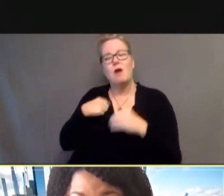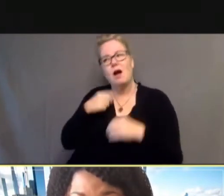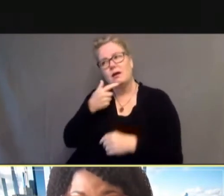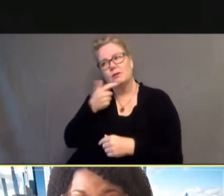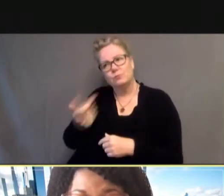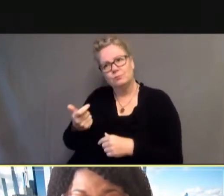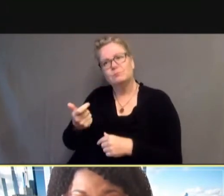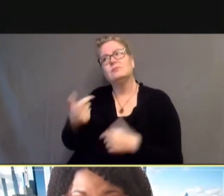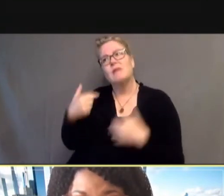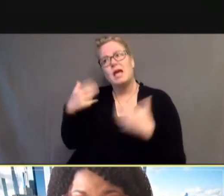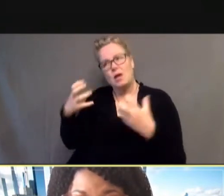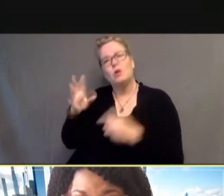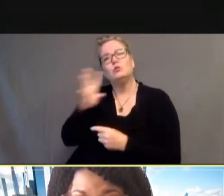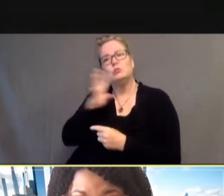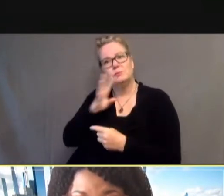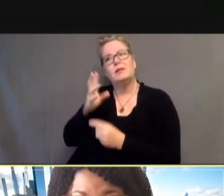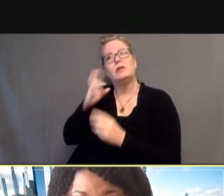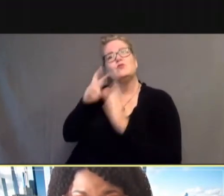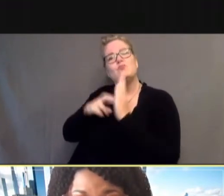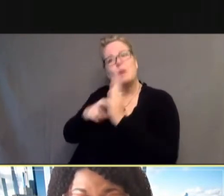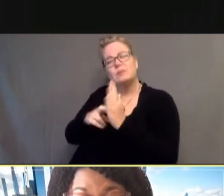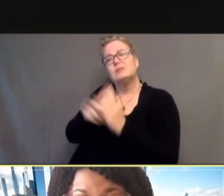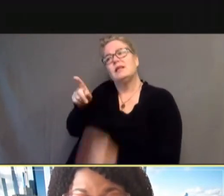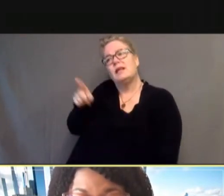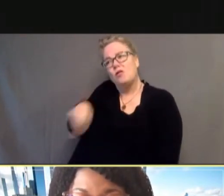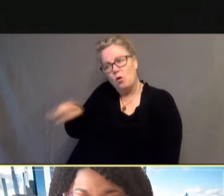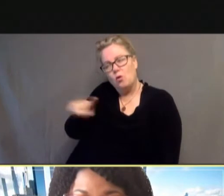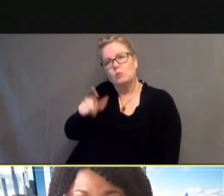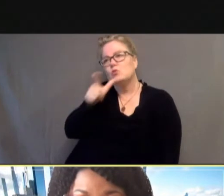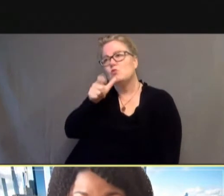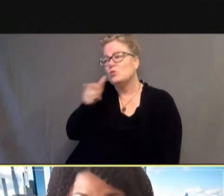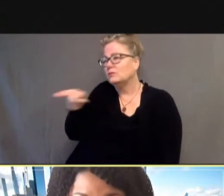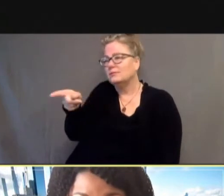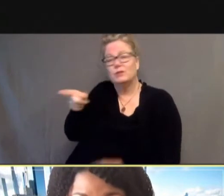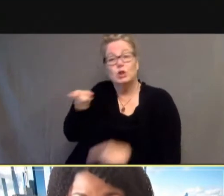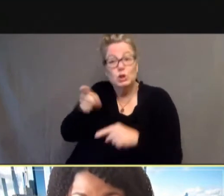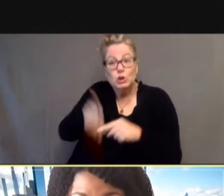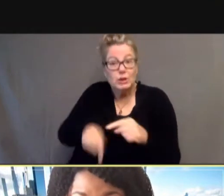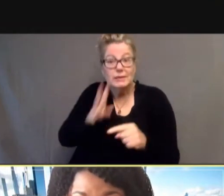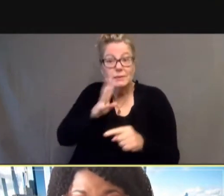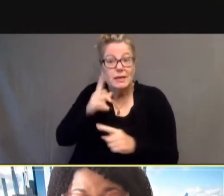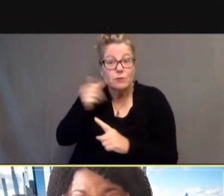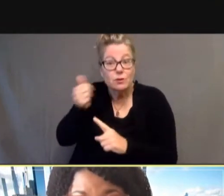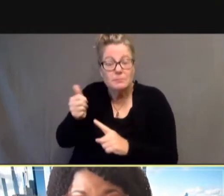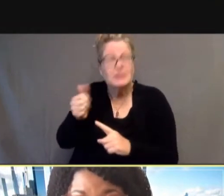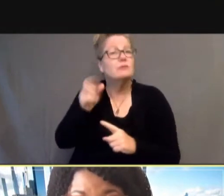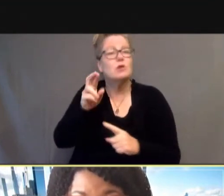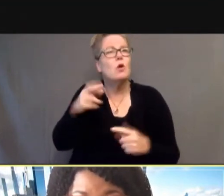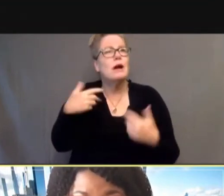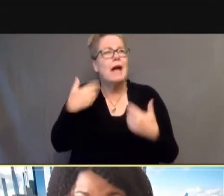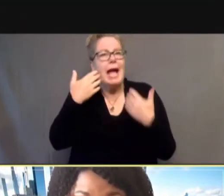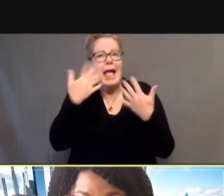on behalf of those who either couldn't or didn't know how. In addition to my early experience